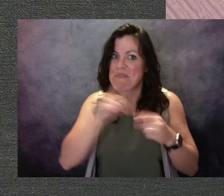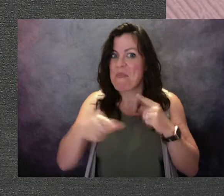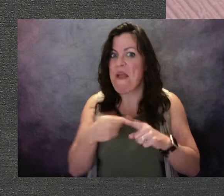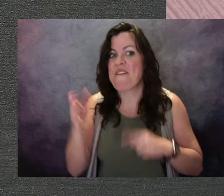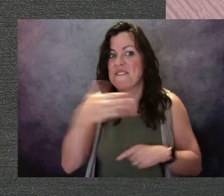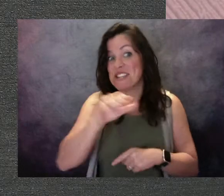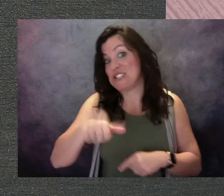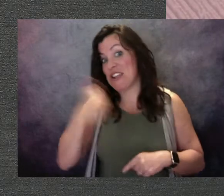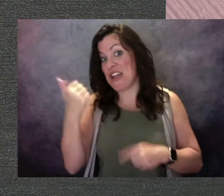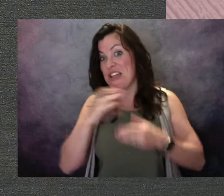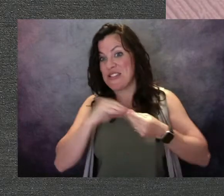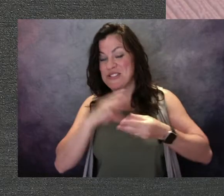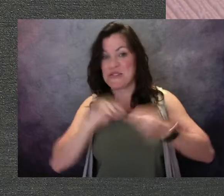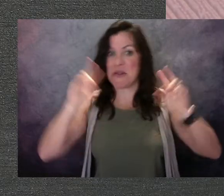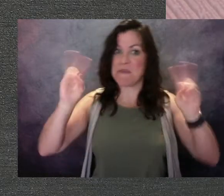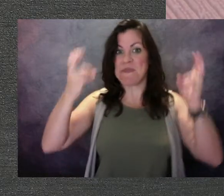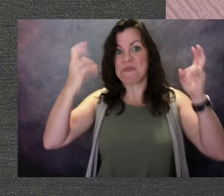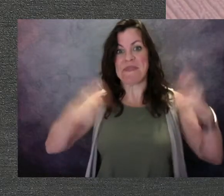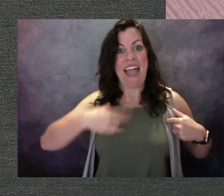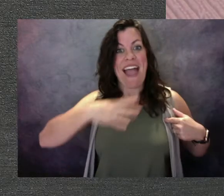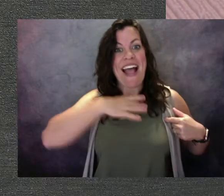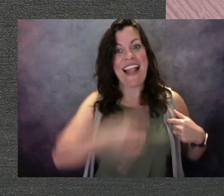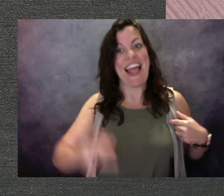"I Like Fish" by Margaret Wise Brown.